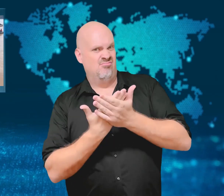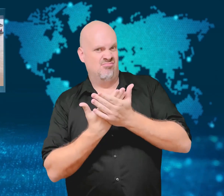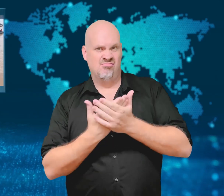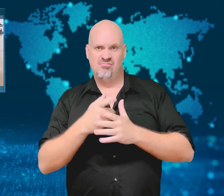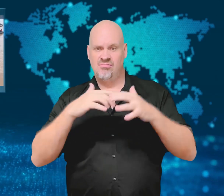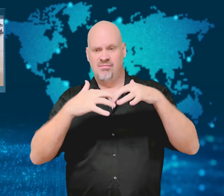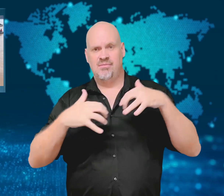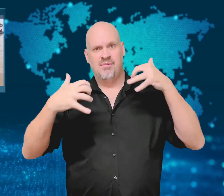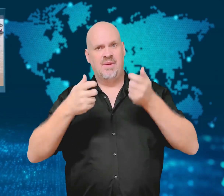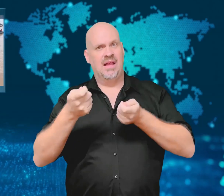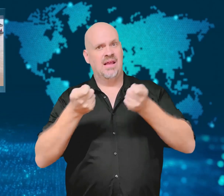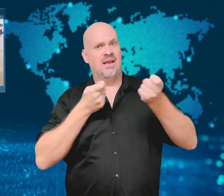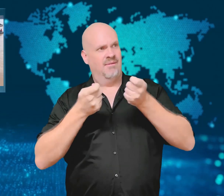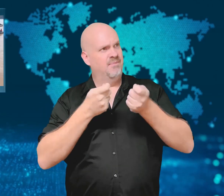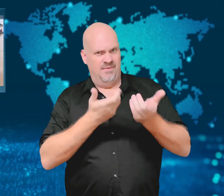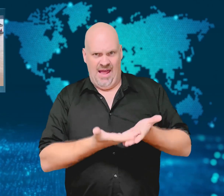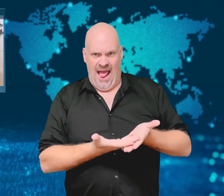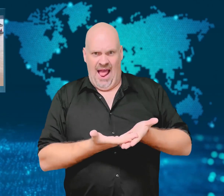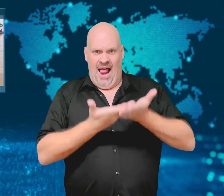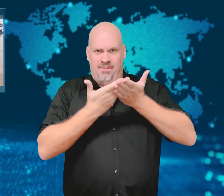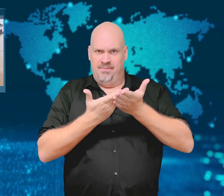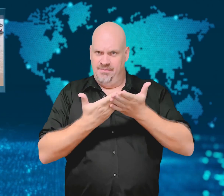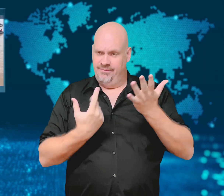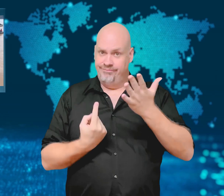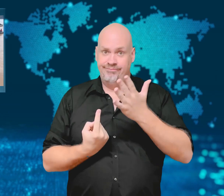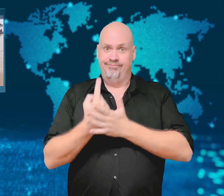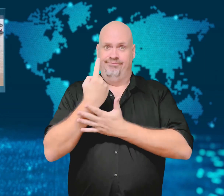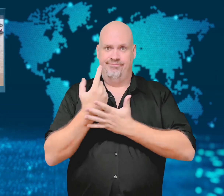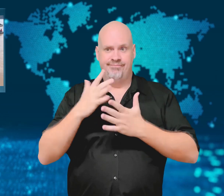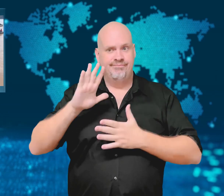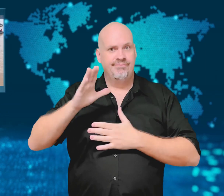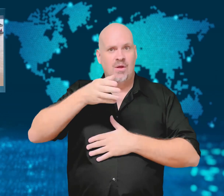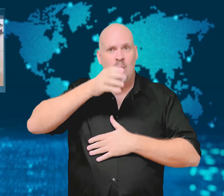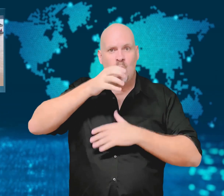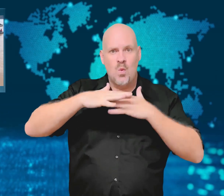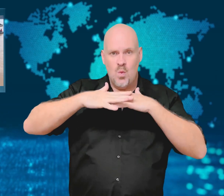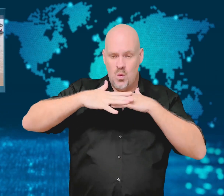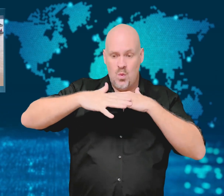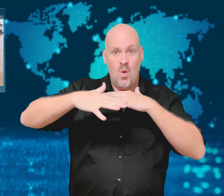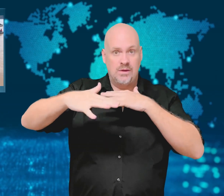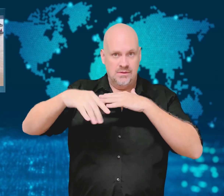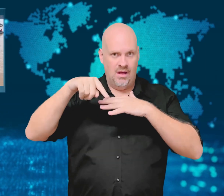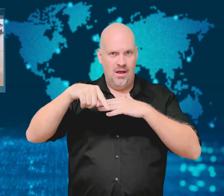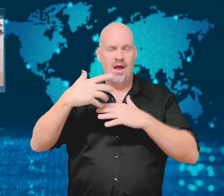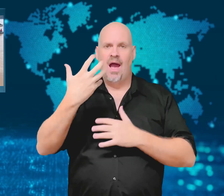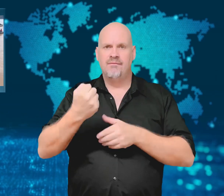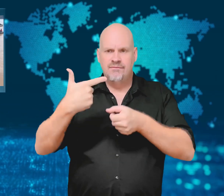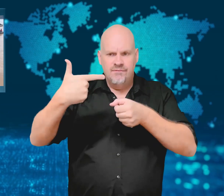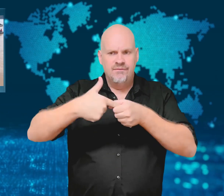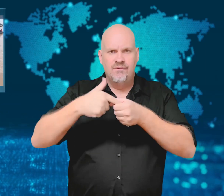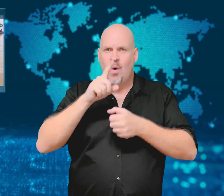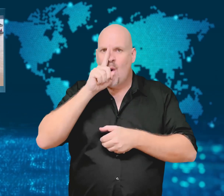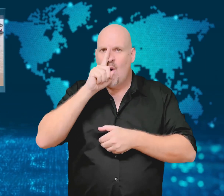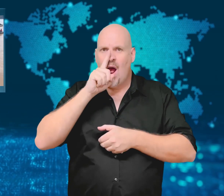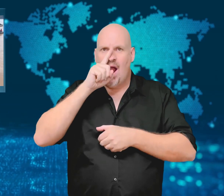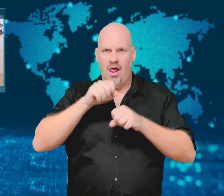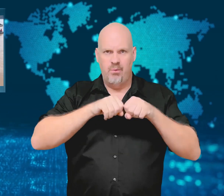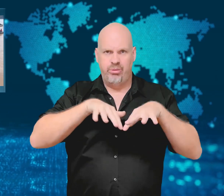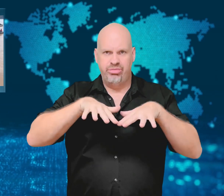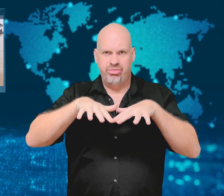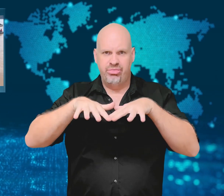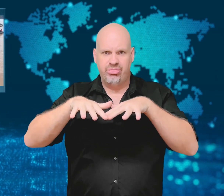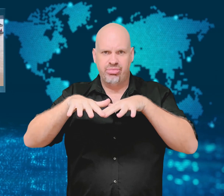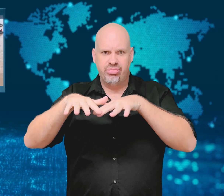The protest was to pressure the government to take action